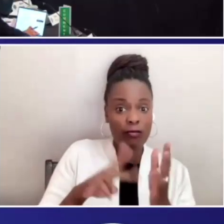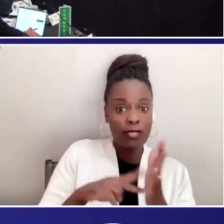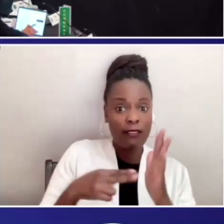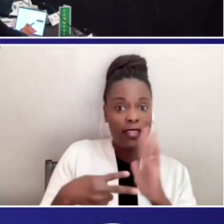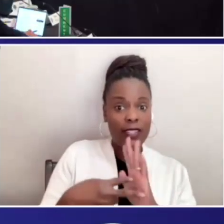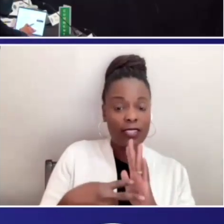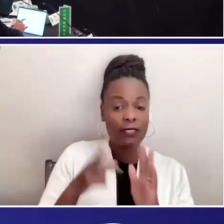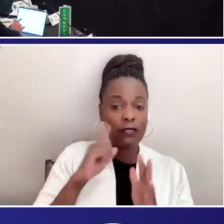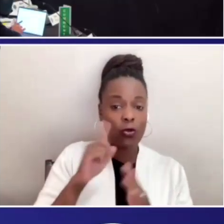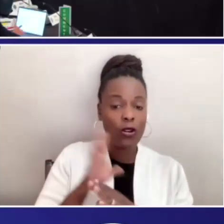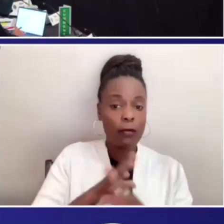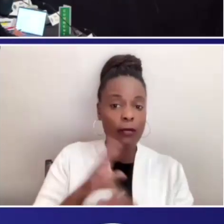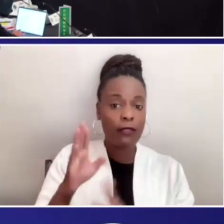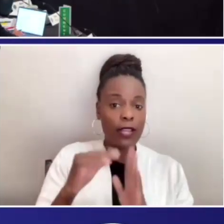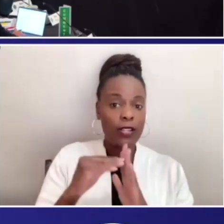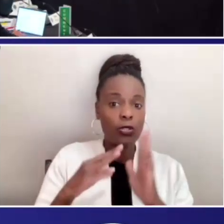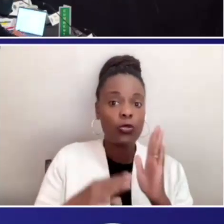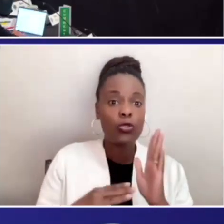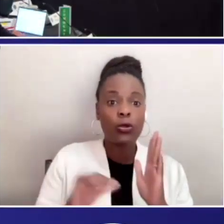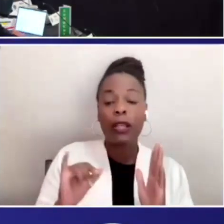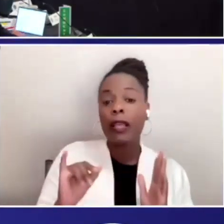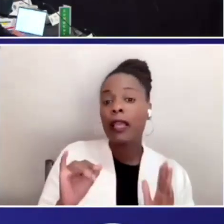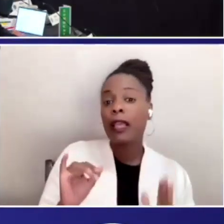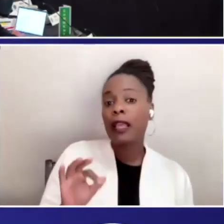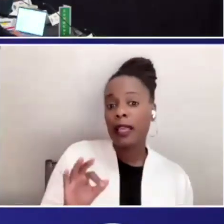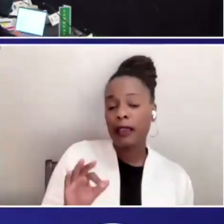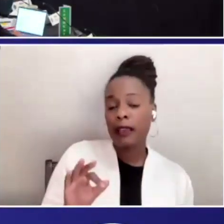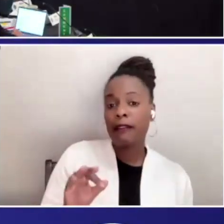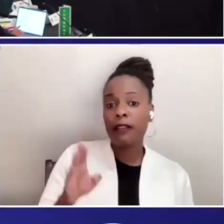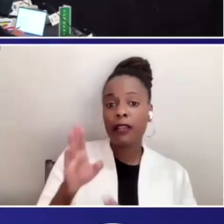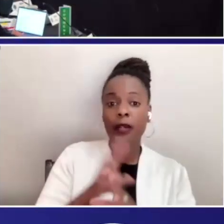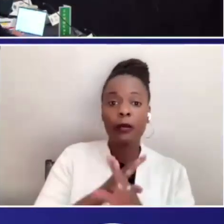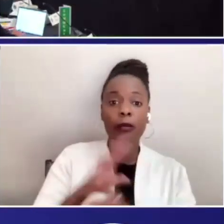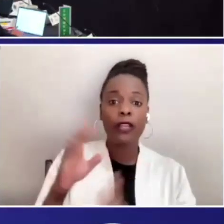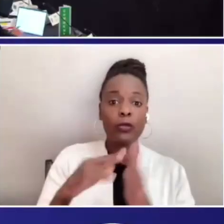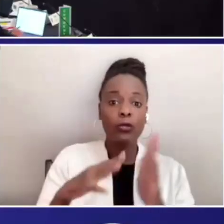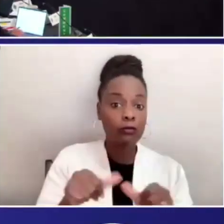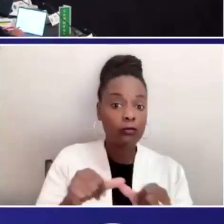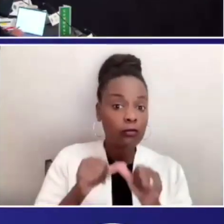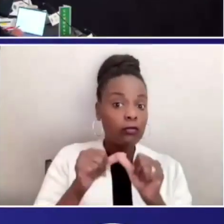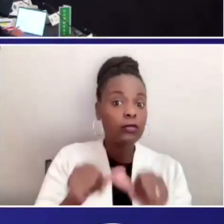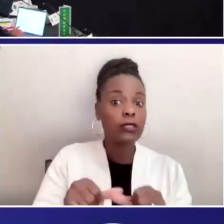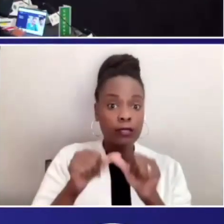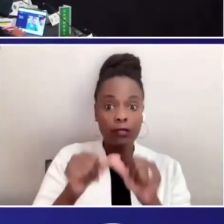student, if these professional students continue to do what they're supposed to do,